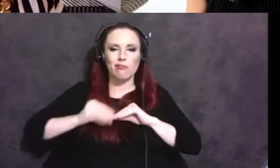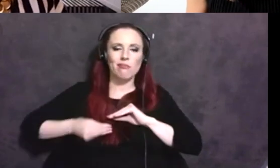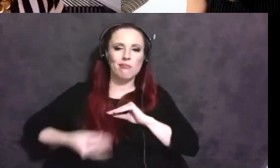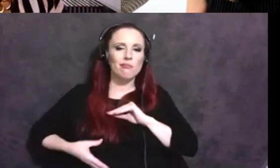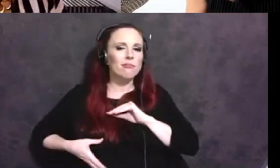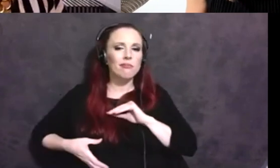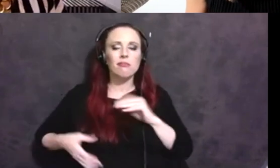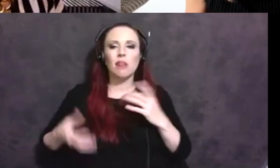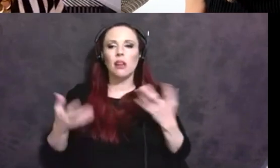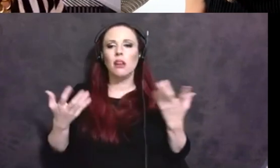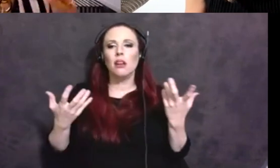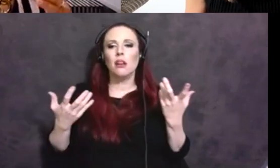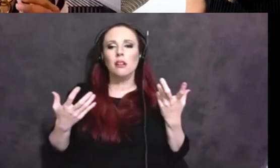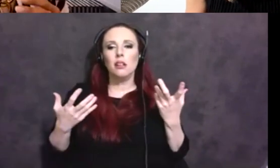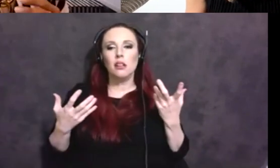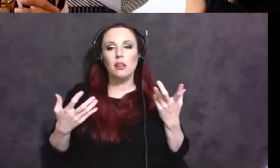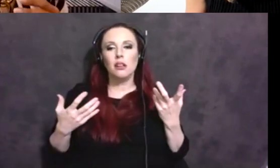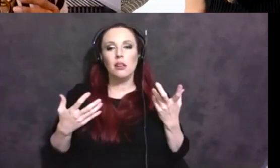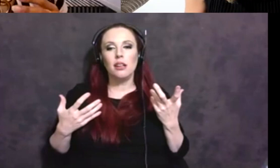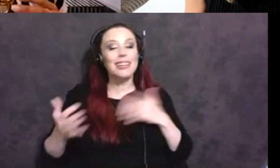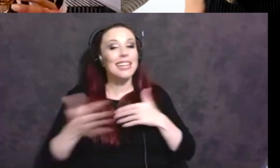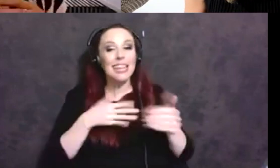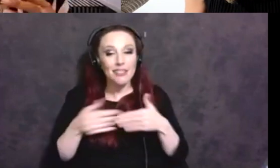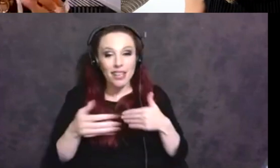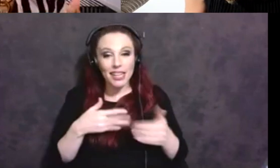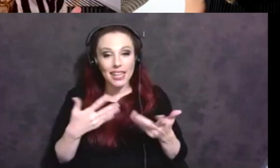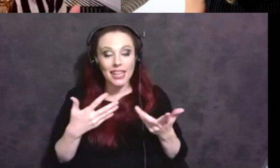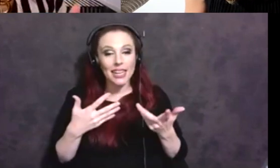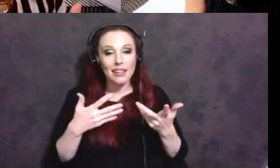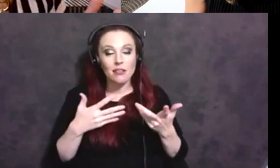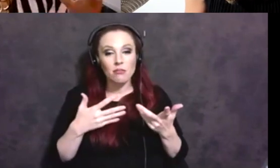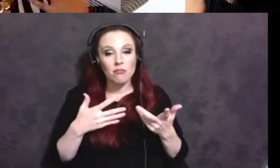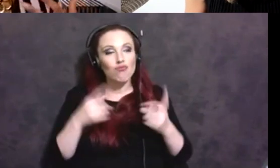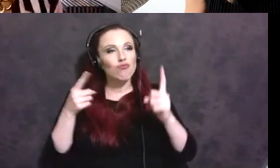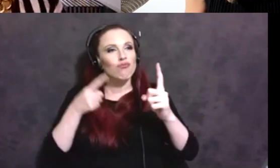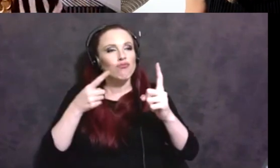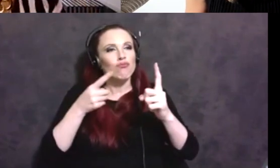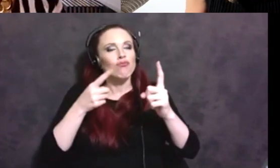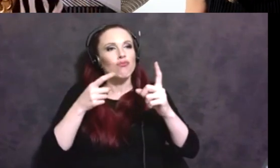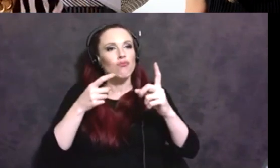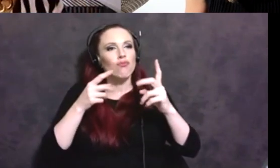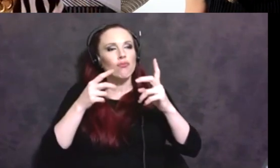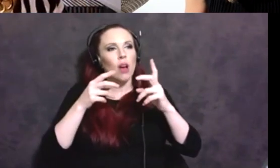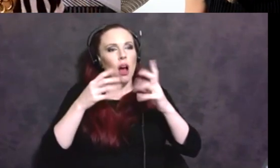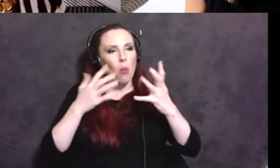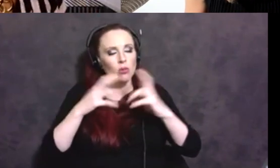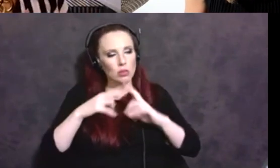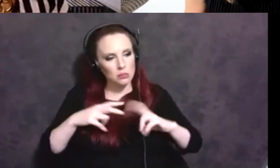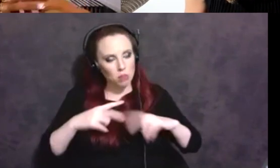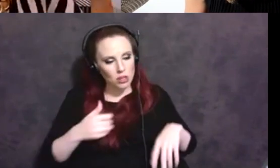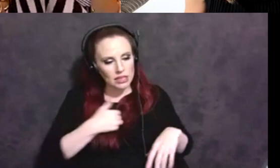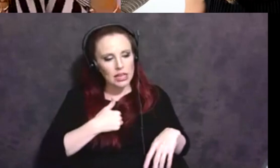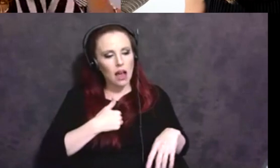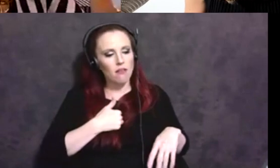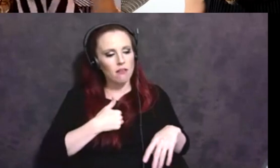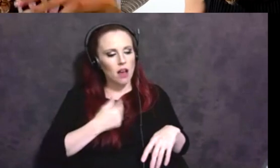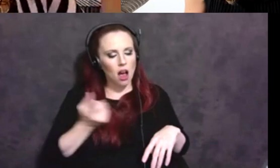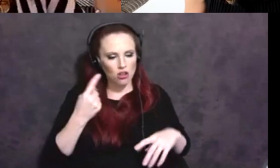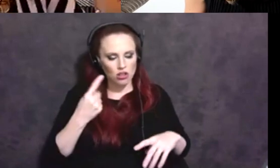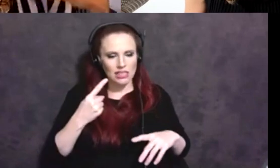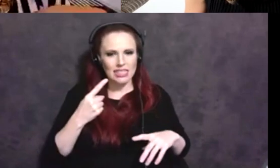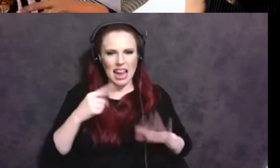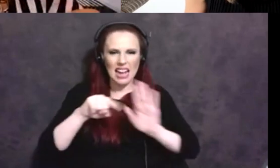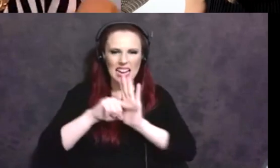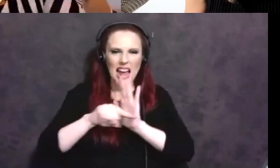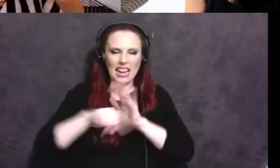and belonging. We come to hold these negative messages and feel like we are less worthy.